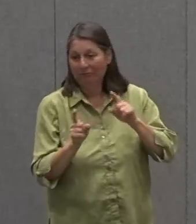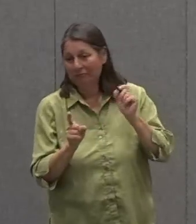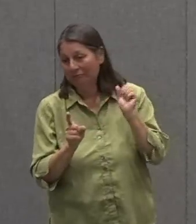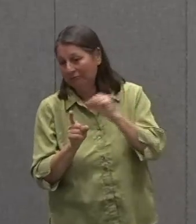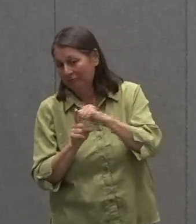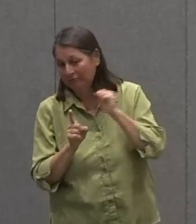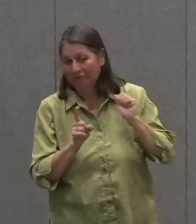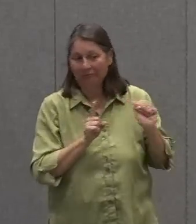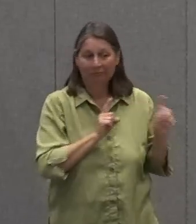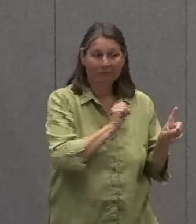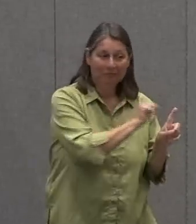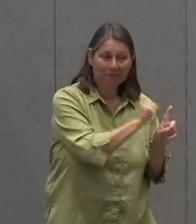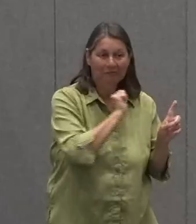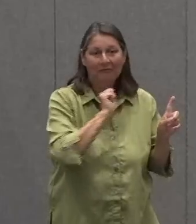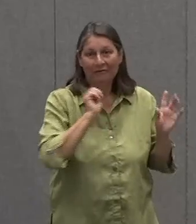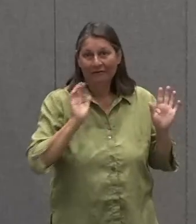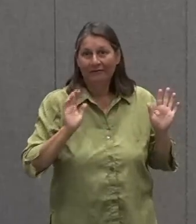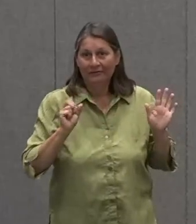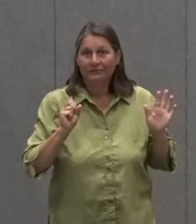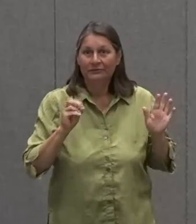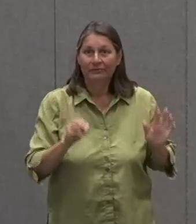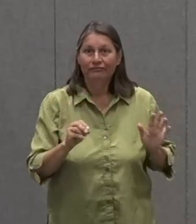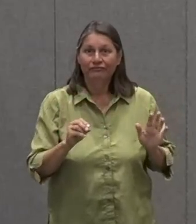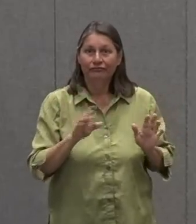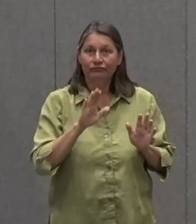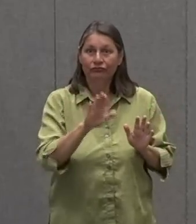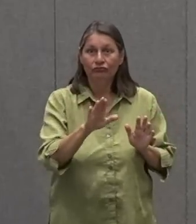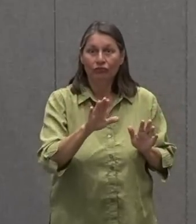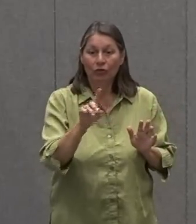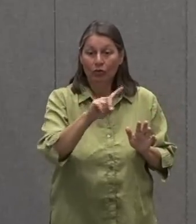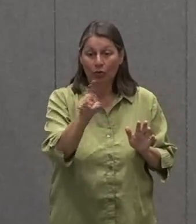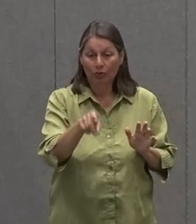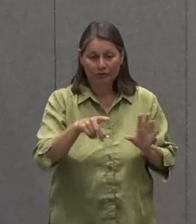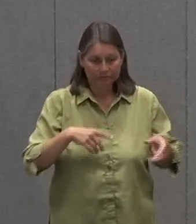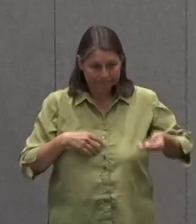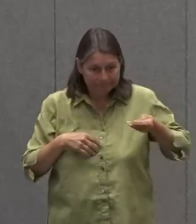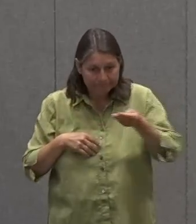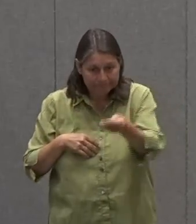Again, give your riddle to your family member, have them try to solve it,